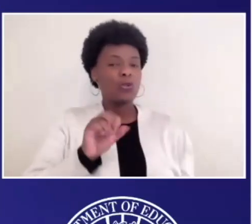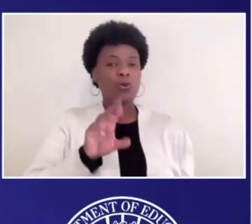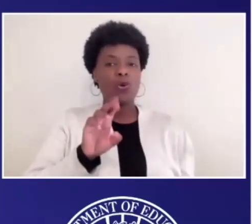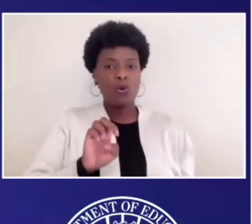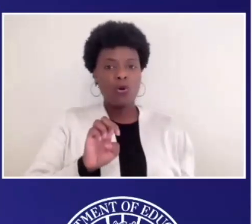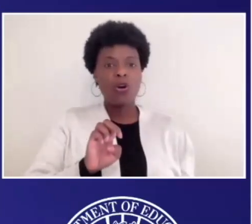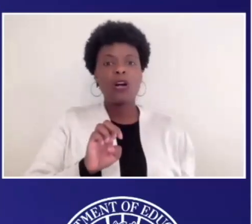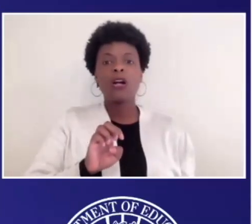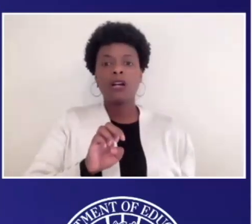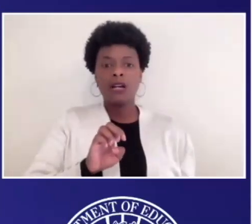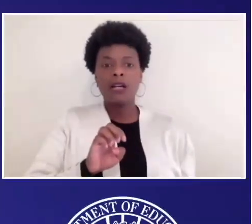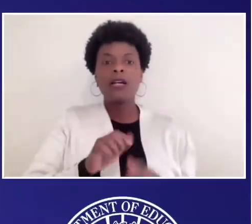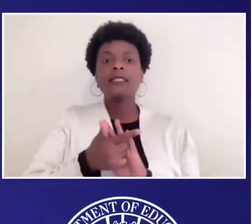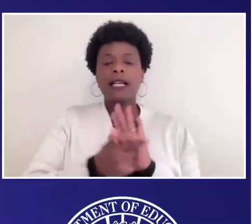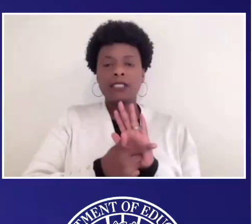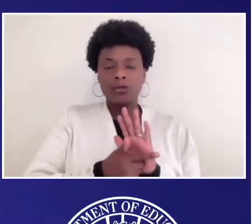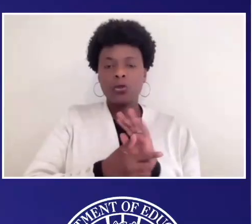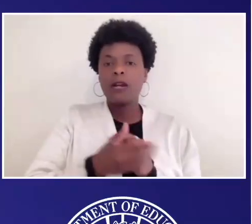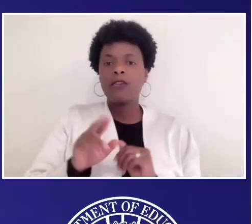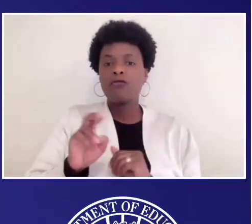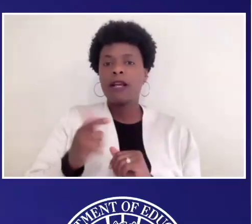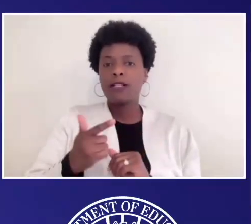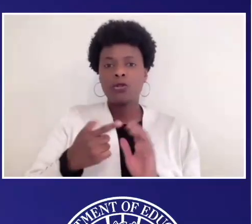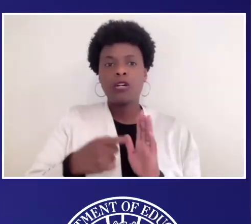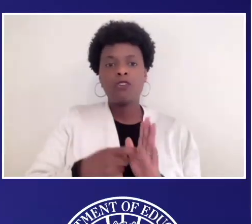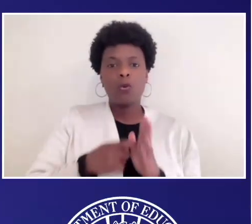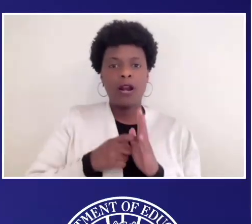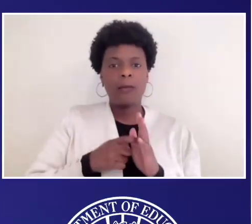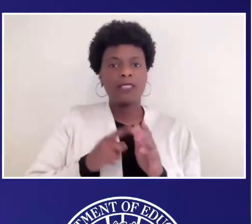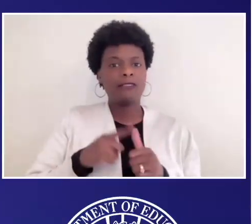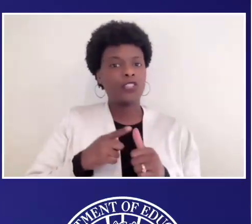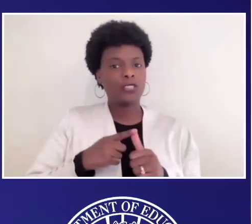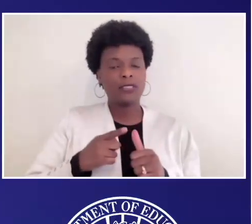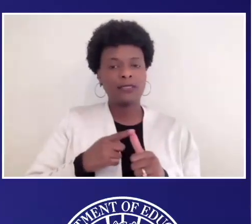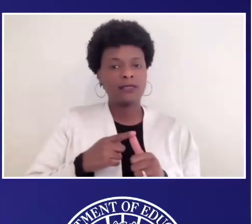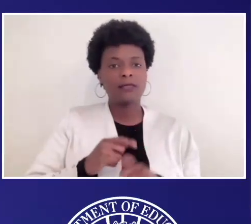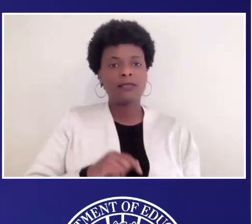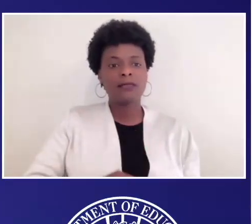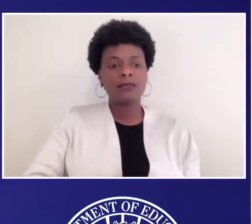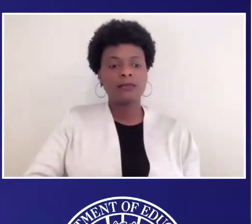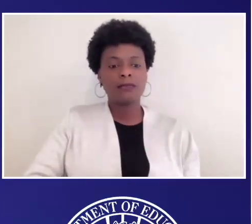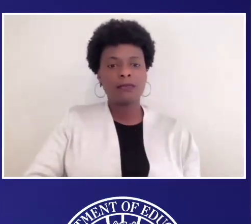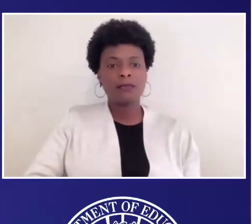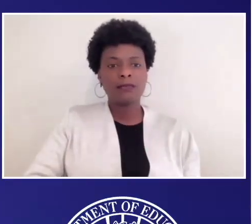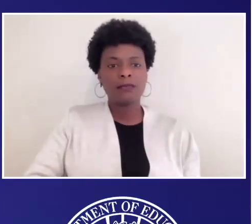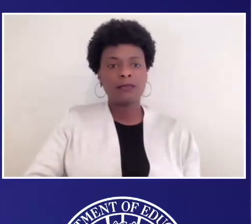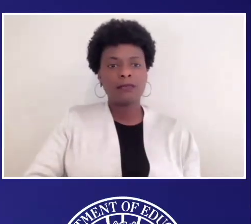statutory and regulatory requirements before any of the others. I'm going to say nice to have,